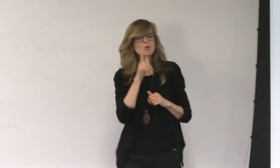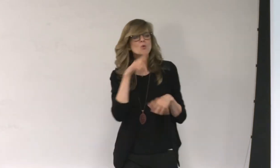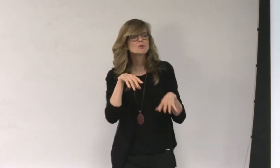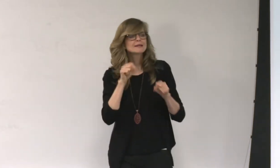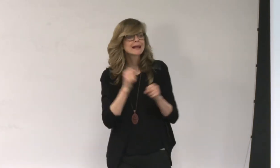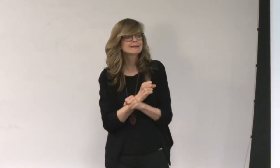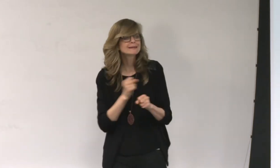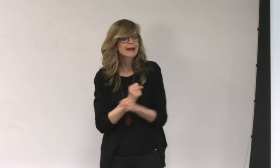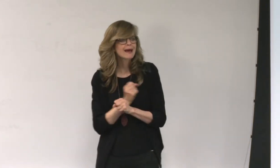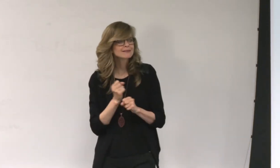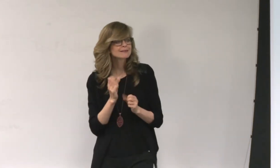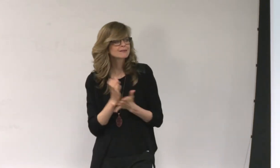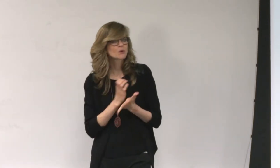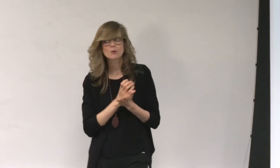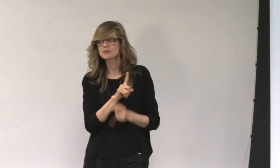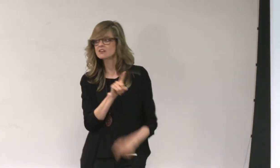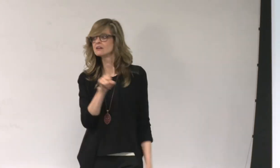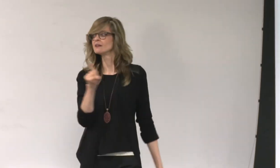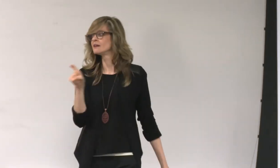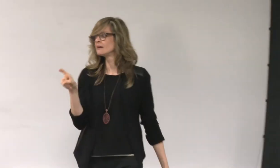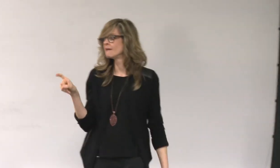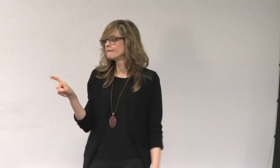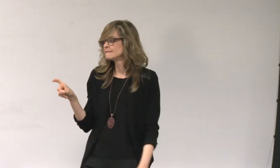WHO'S TAKEN STATISTICAL COURSE-- STATISTICS COURSES?